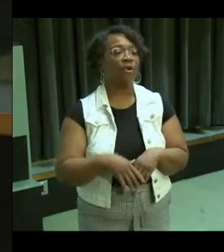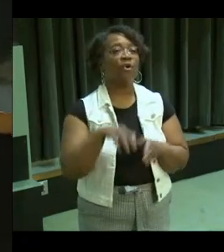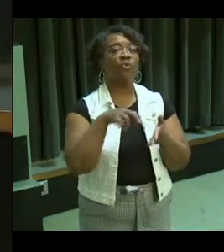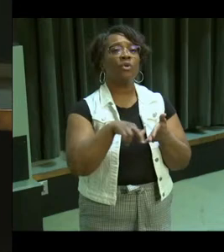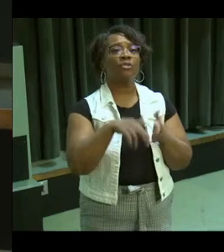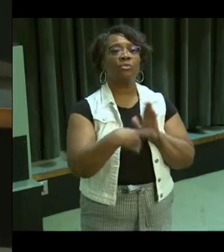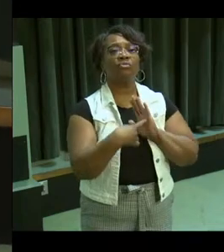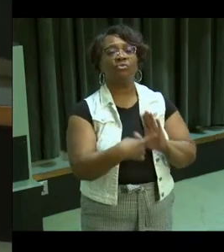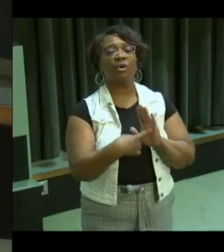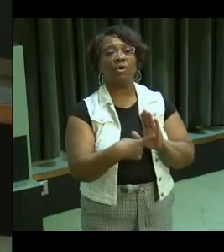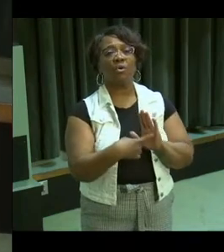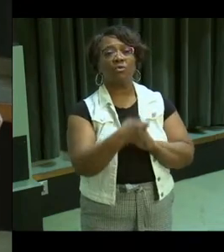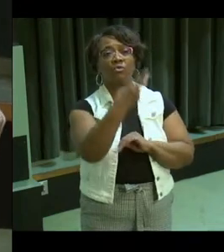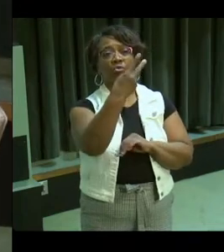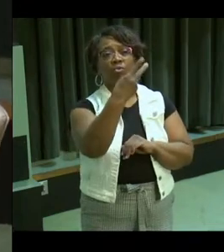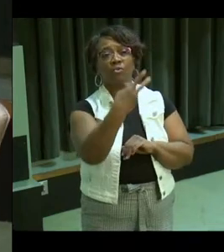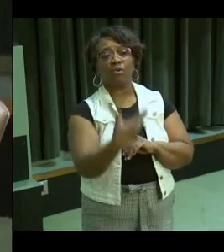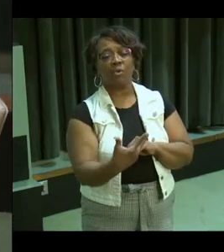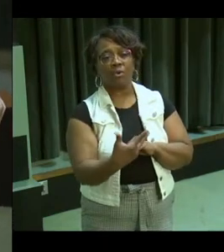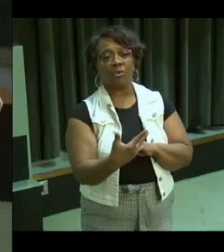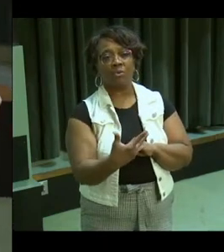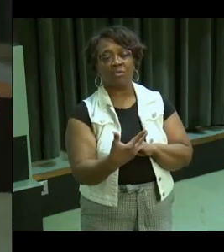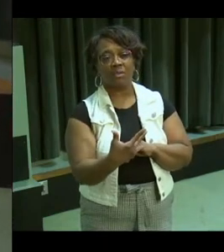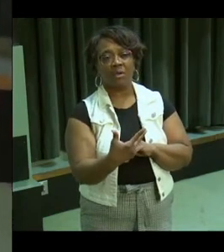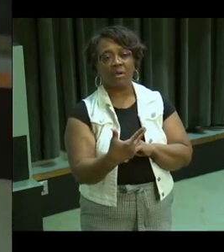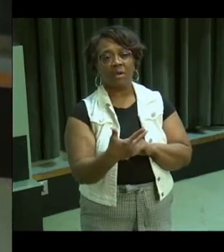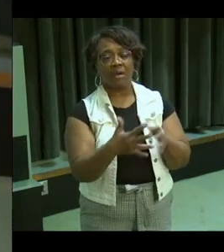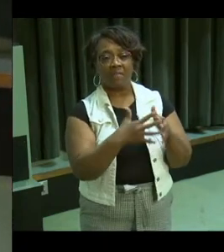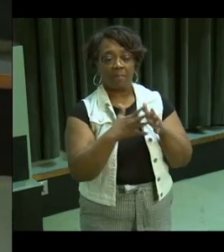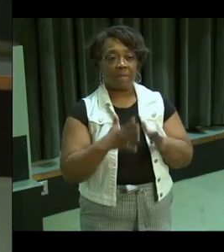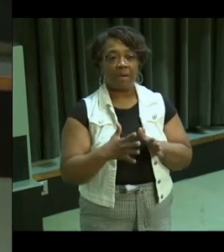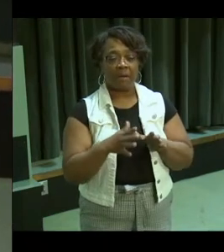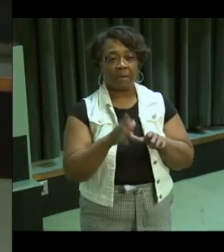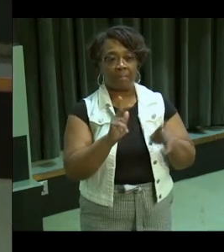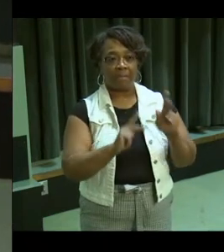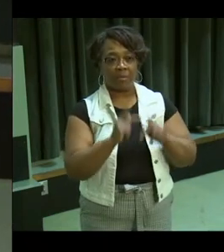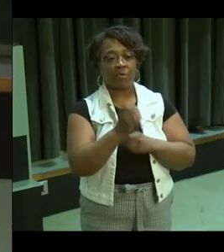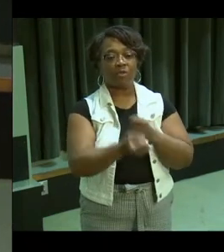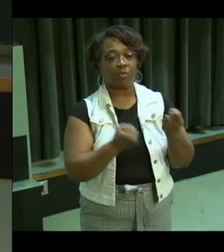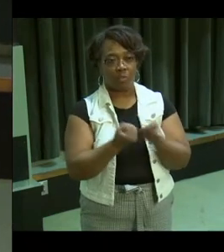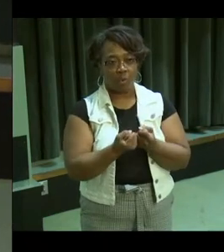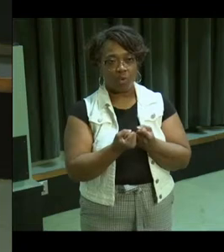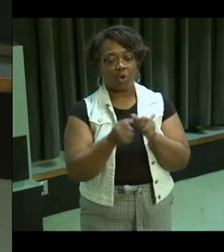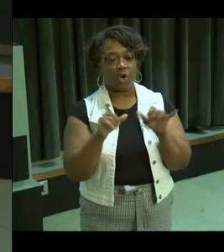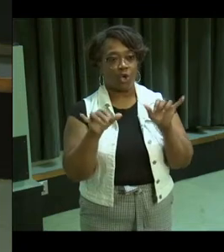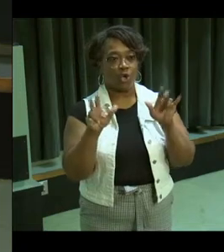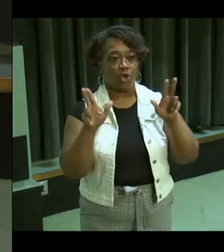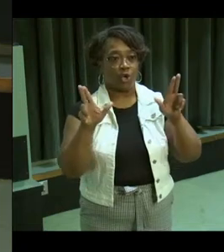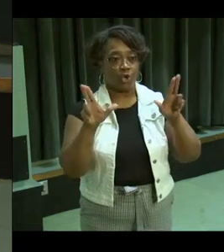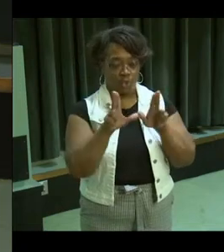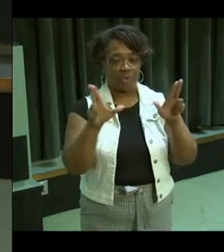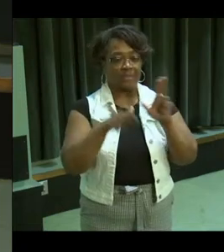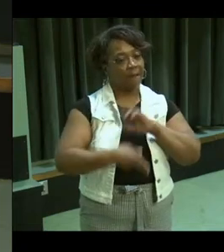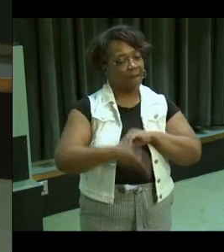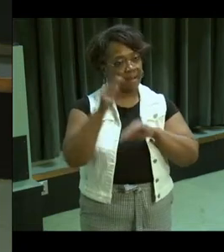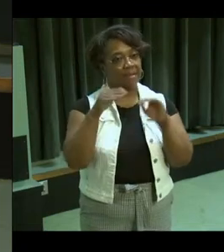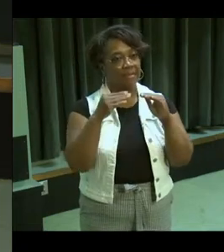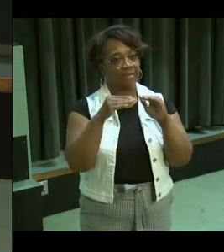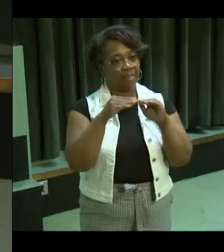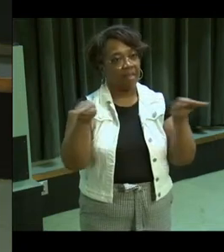So studies show at least two thirds I think this is good news. Two thirds of the American